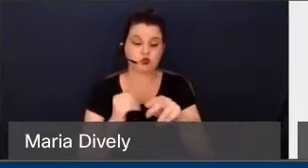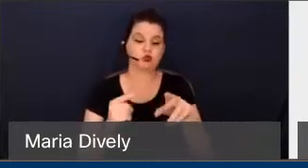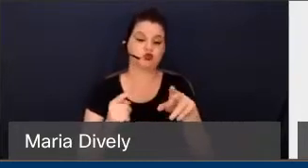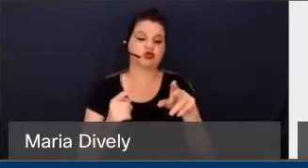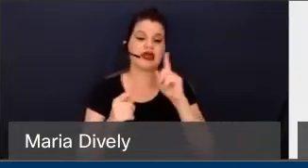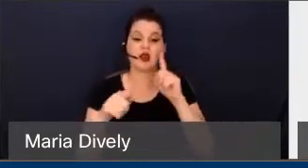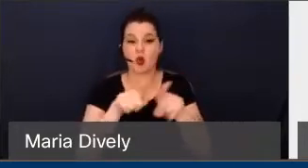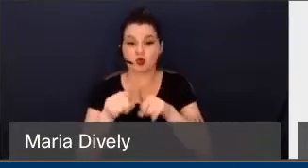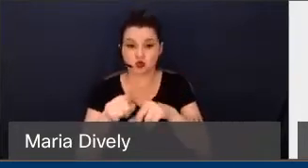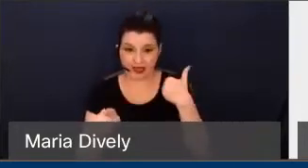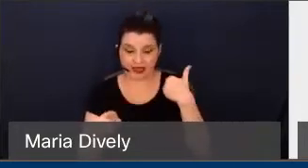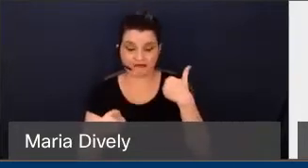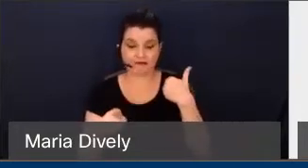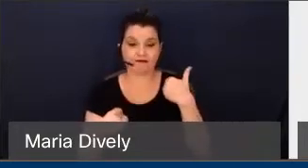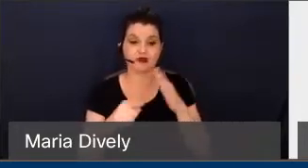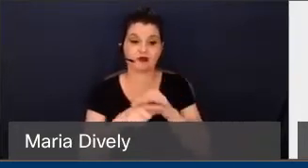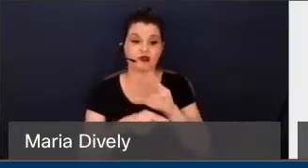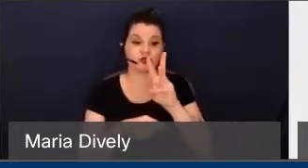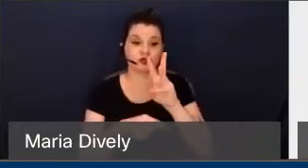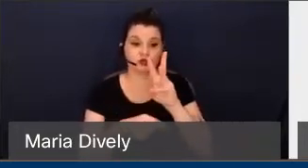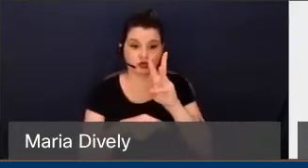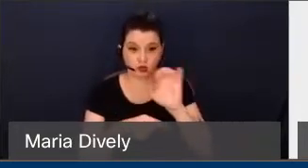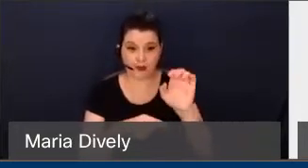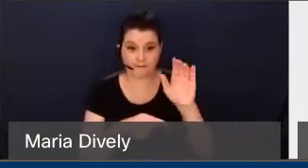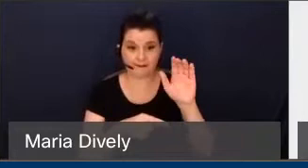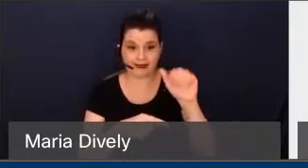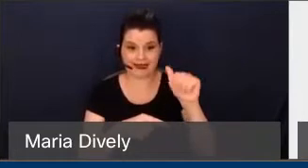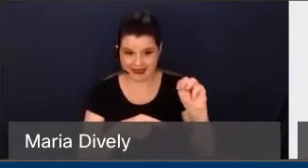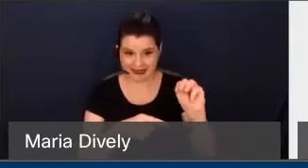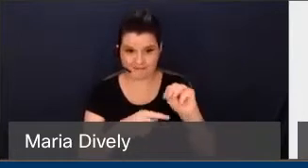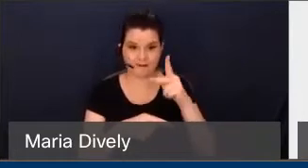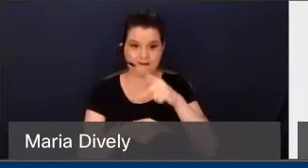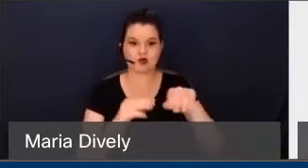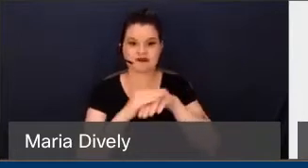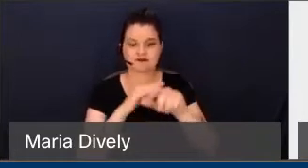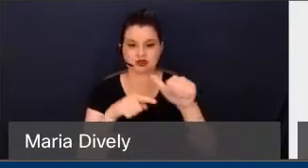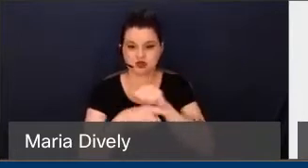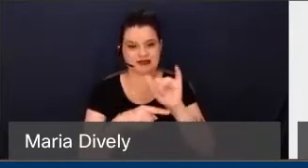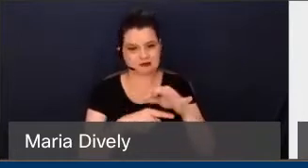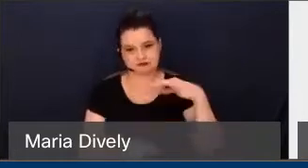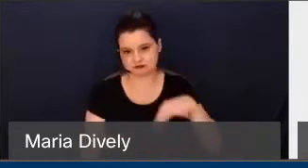and then we also have, um, the WebAIM PowerPoint Accessibility Training, which is also extremely useful.